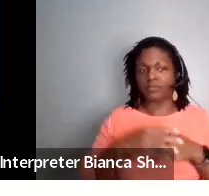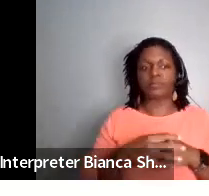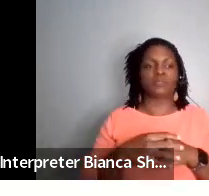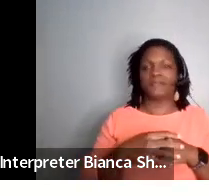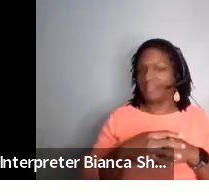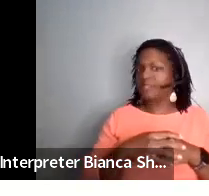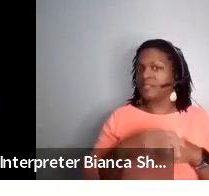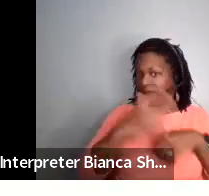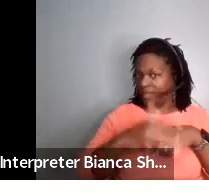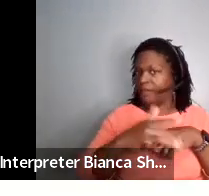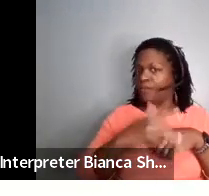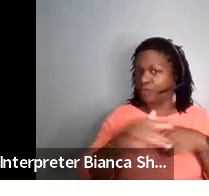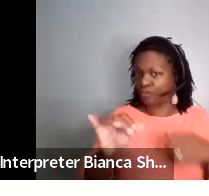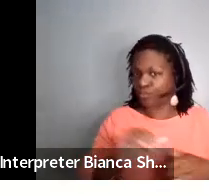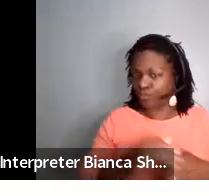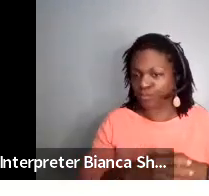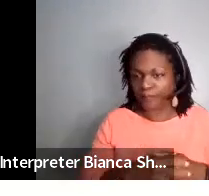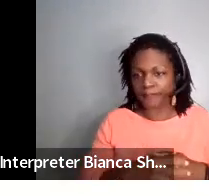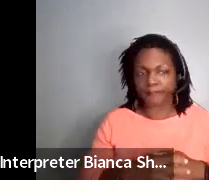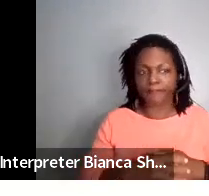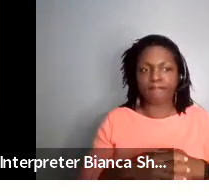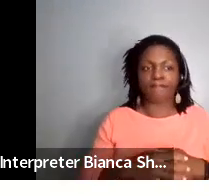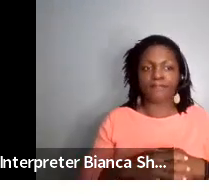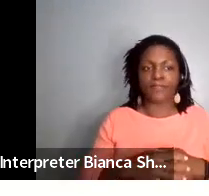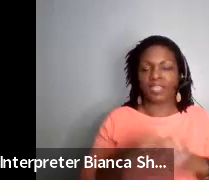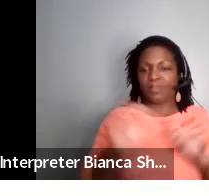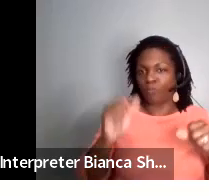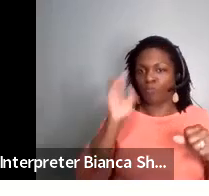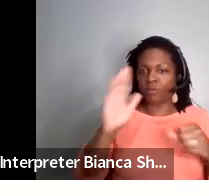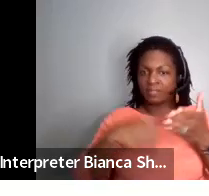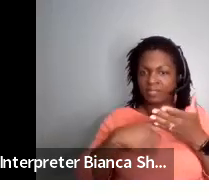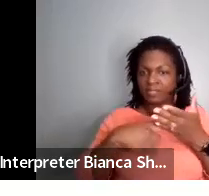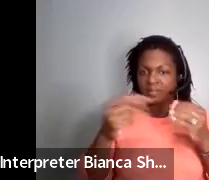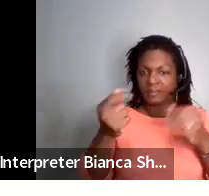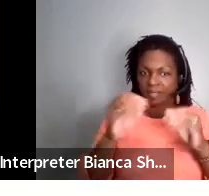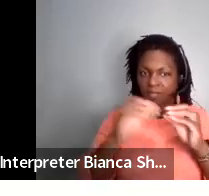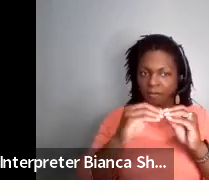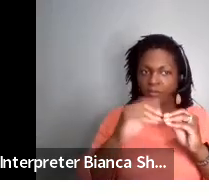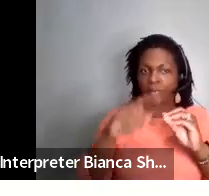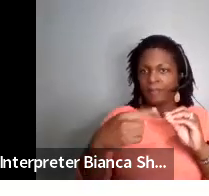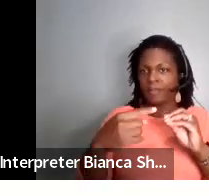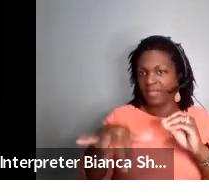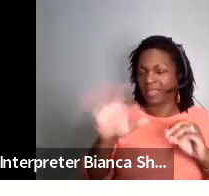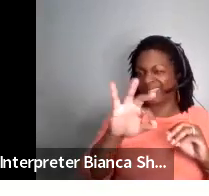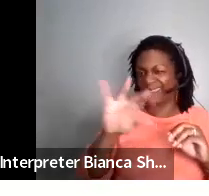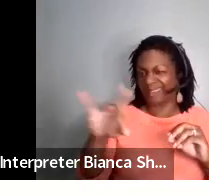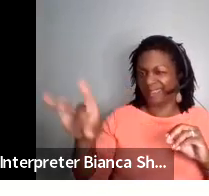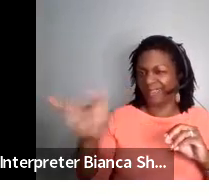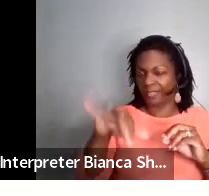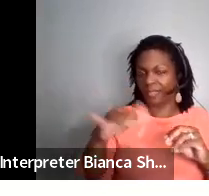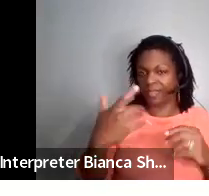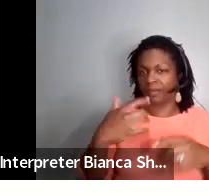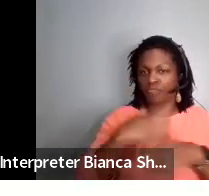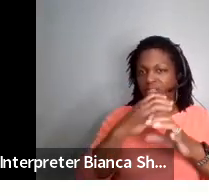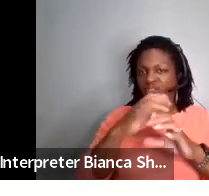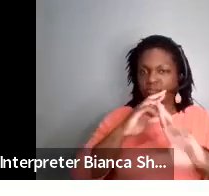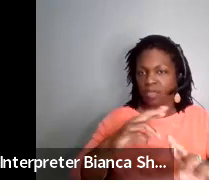And we're gonna get into more details about that later on when we talk about I'm 9 80 and crisis response system that was just implemented this year.